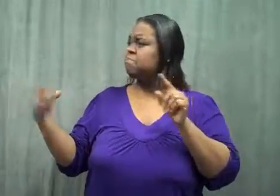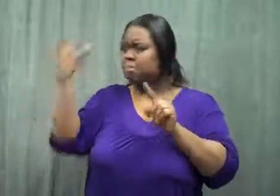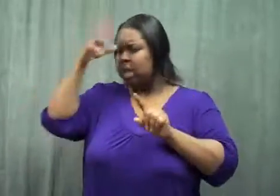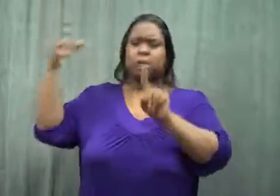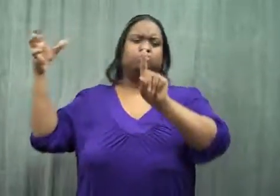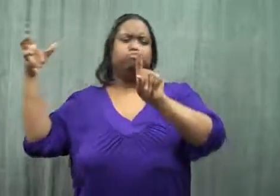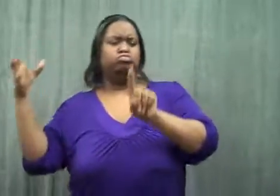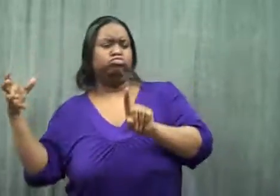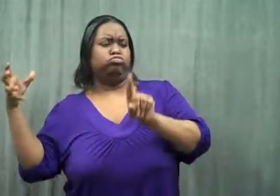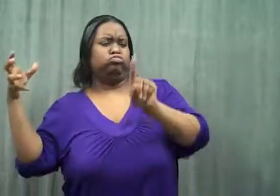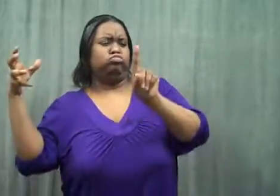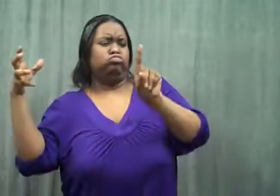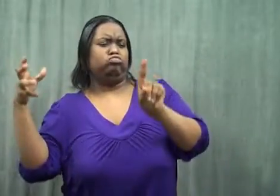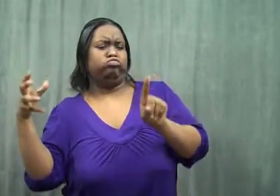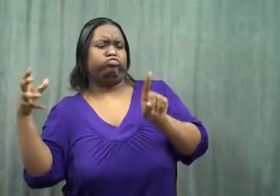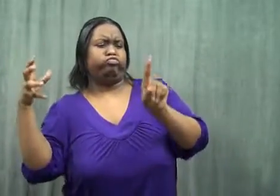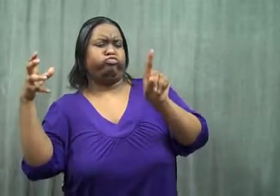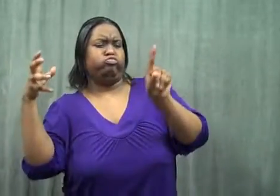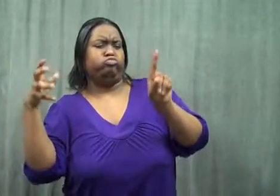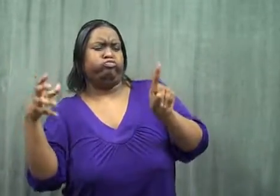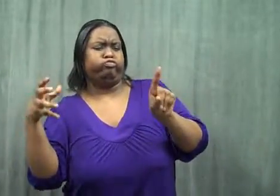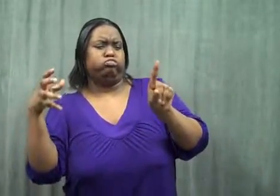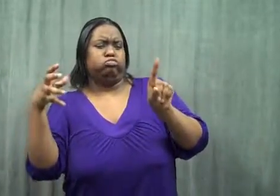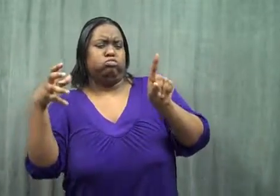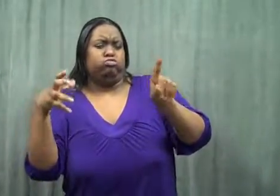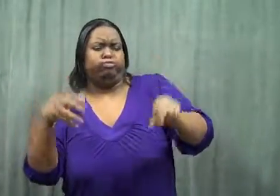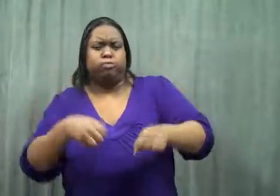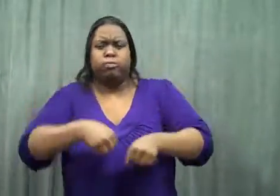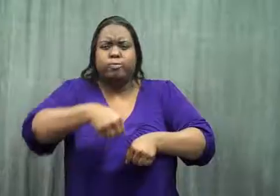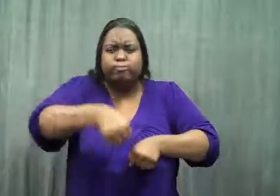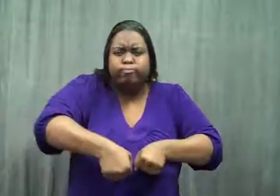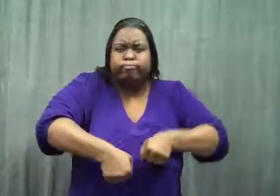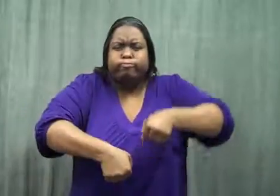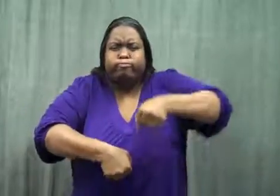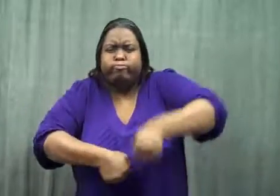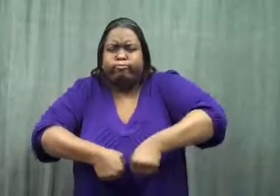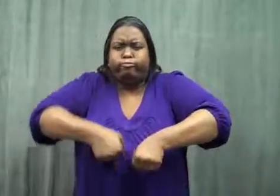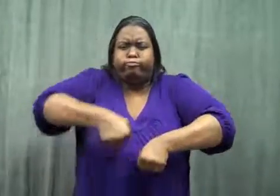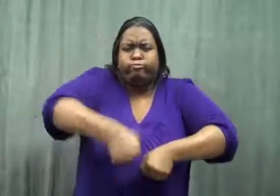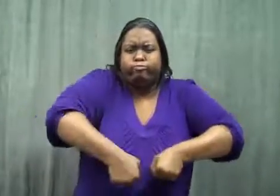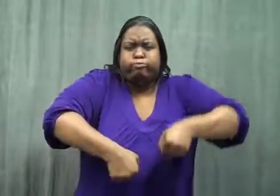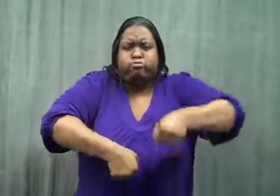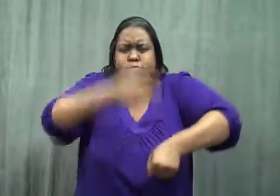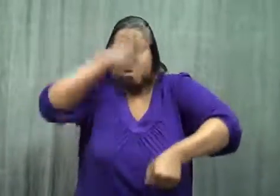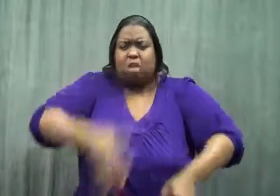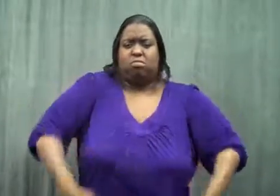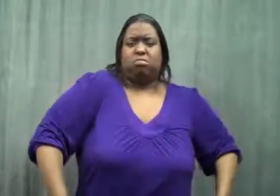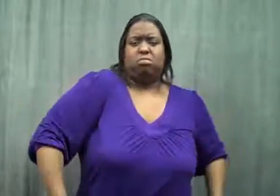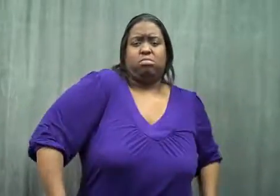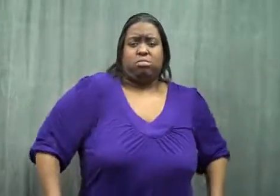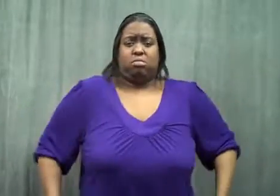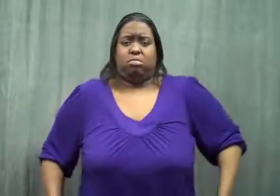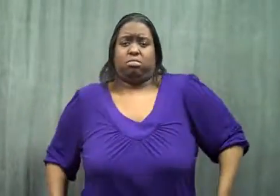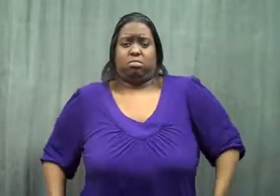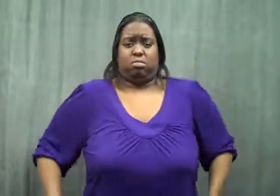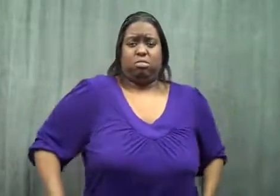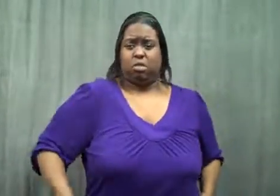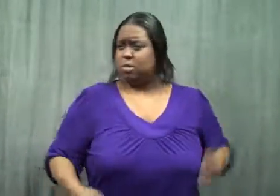The herd came closer with the cattleman moseying along.